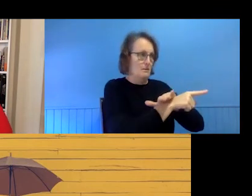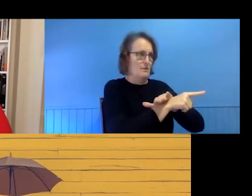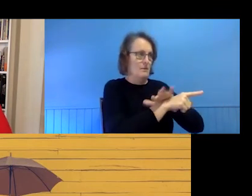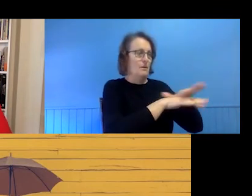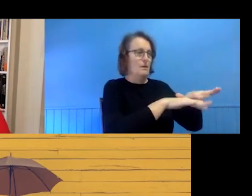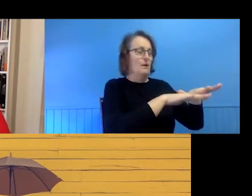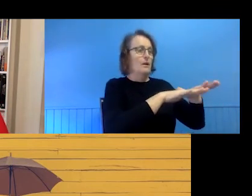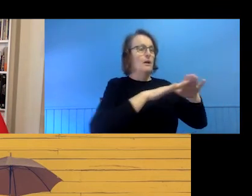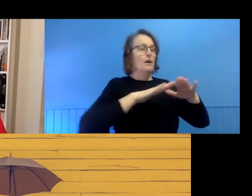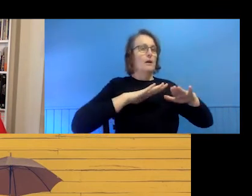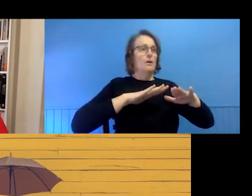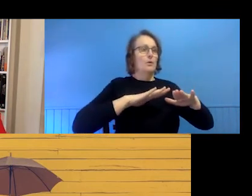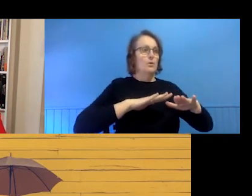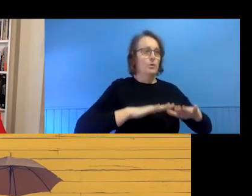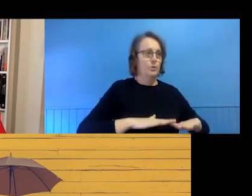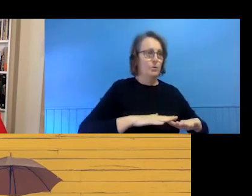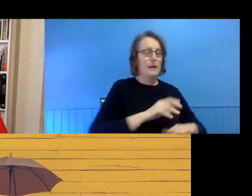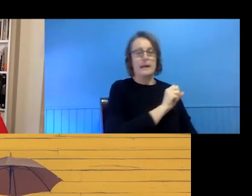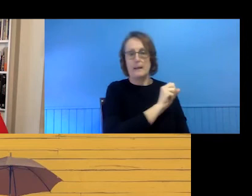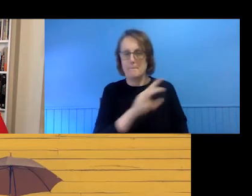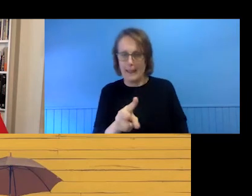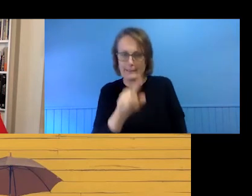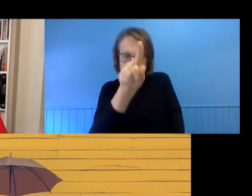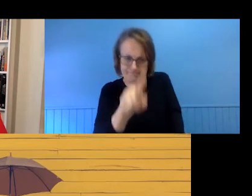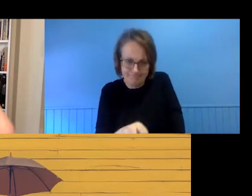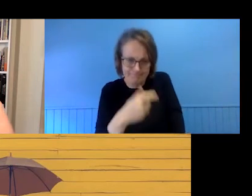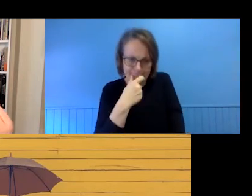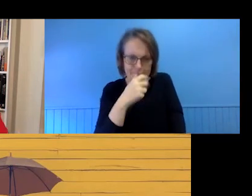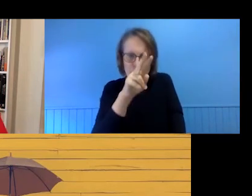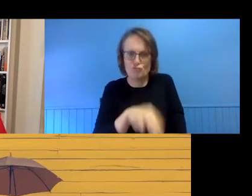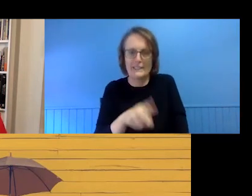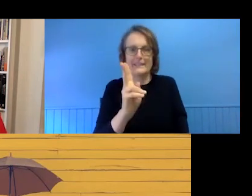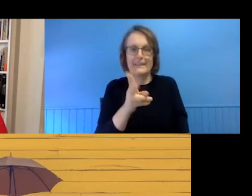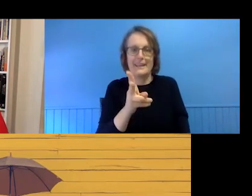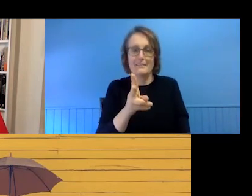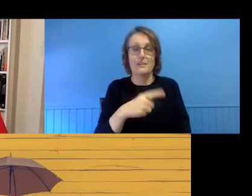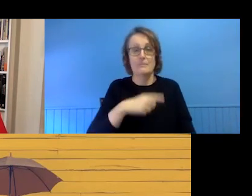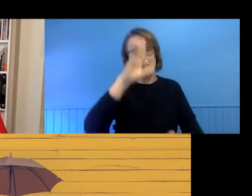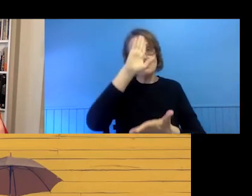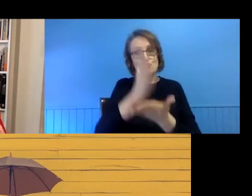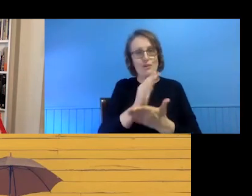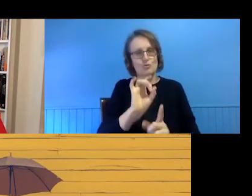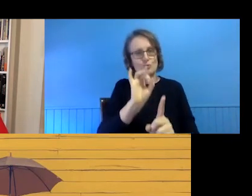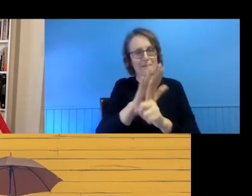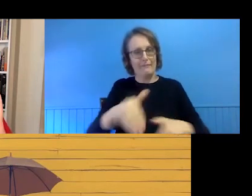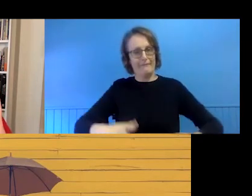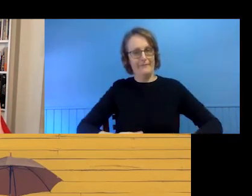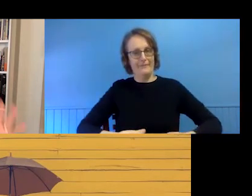desperation has passed and then you can come back and have another look at it. You can trust your own instincts in this time but I'm